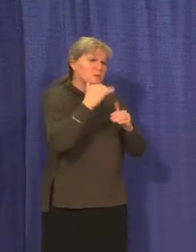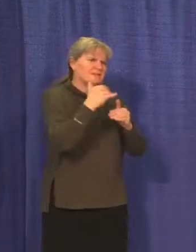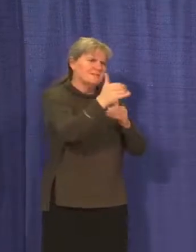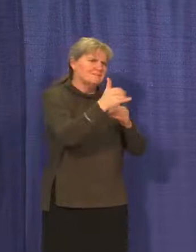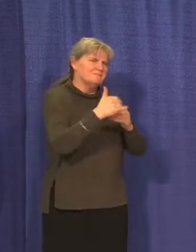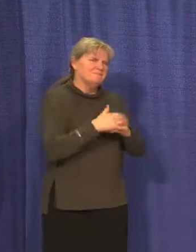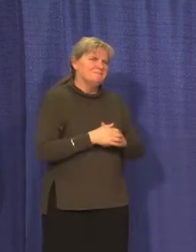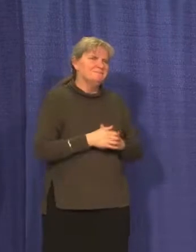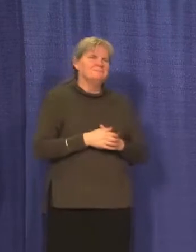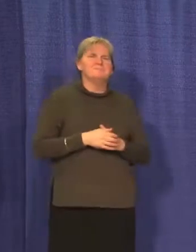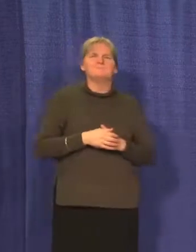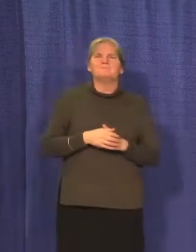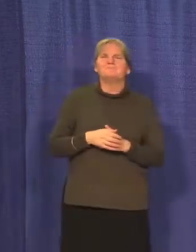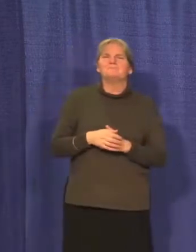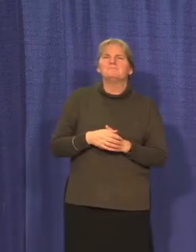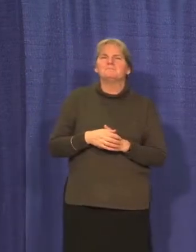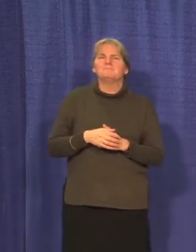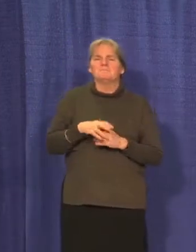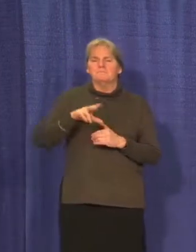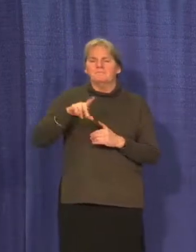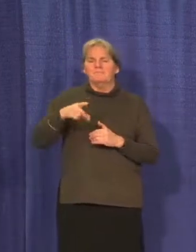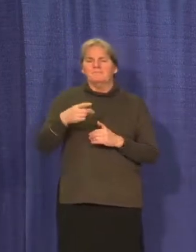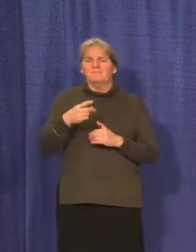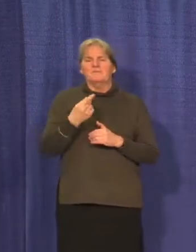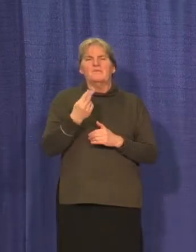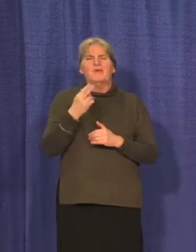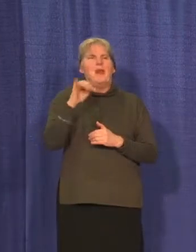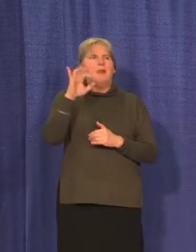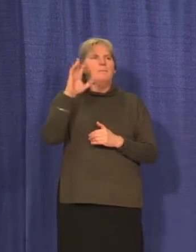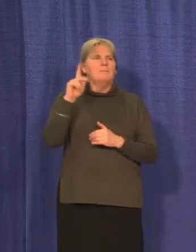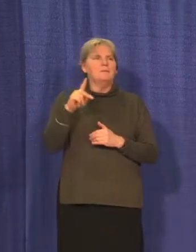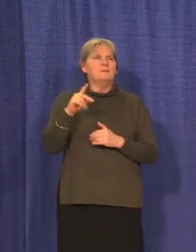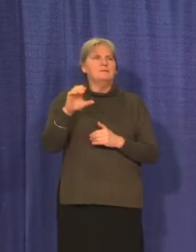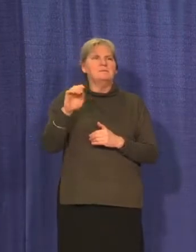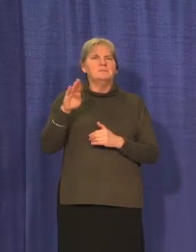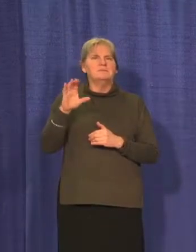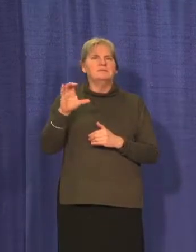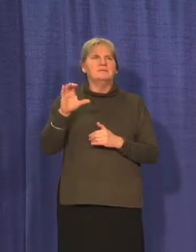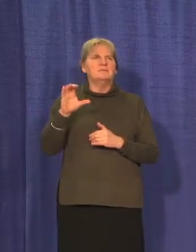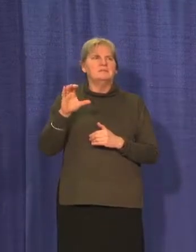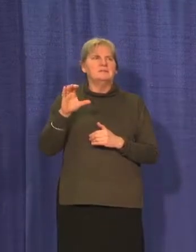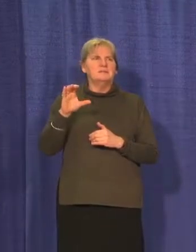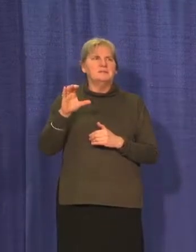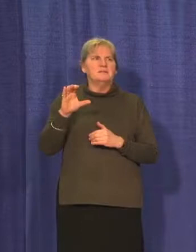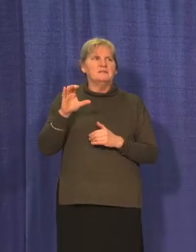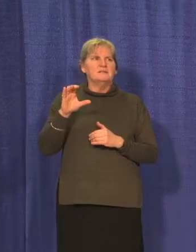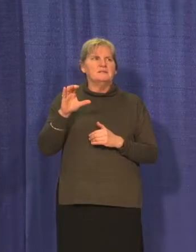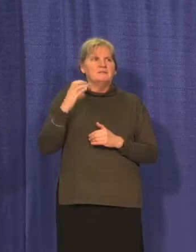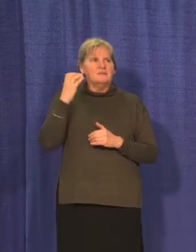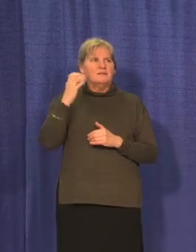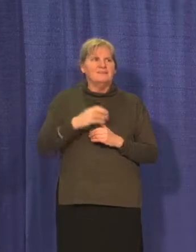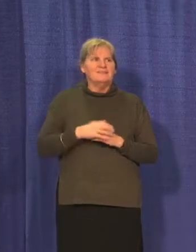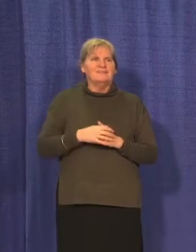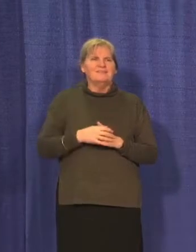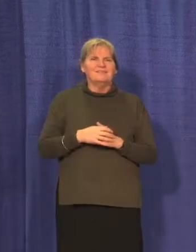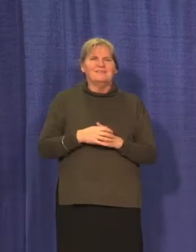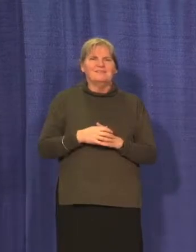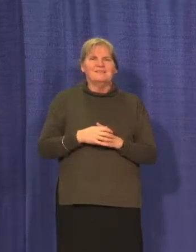as a territory. Pat: Thank you. Philippe, CBC Yukon? Before. [ Speaking French ]